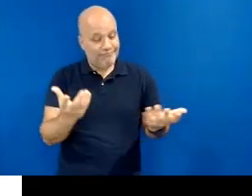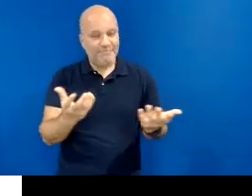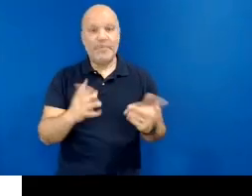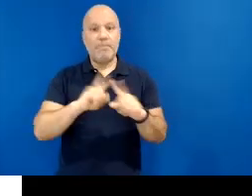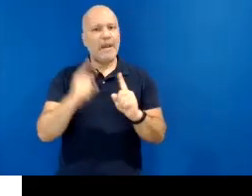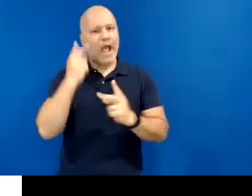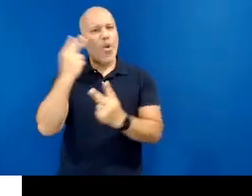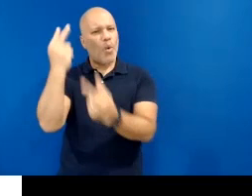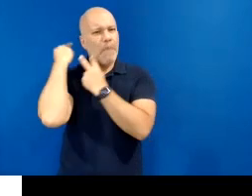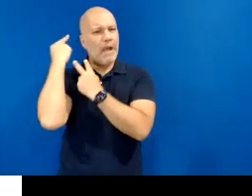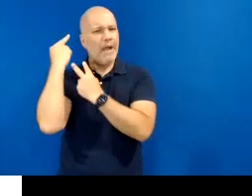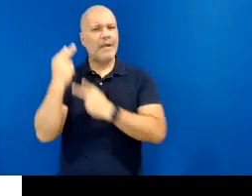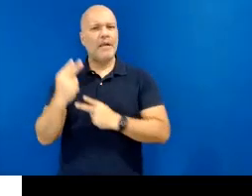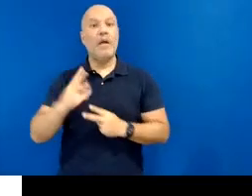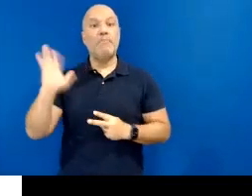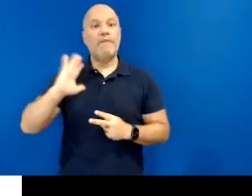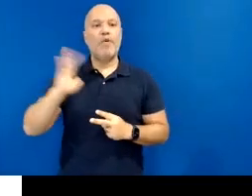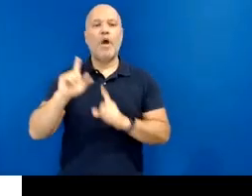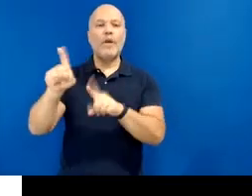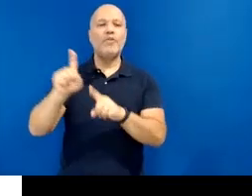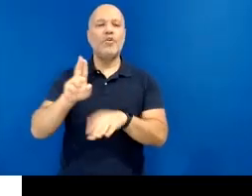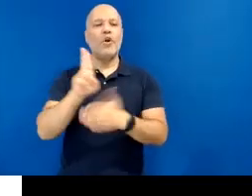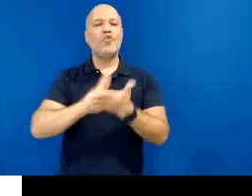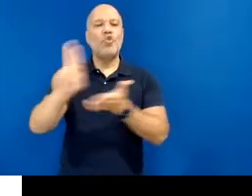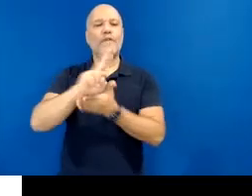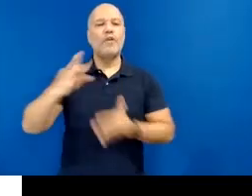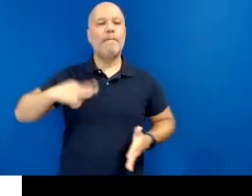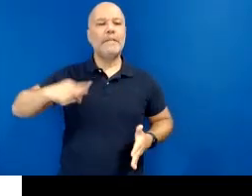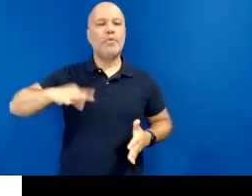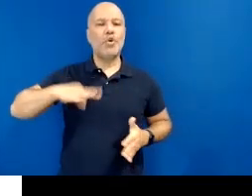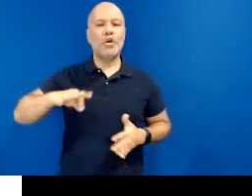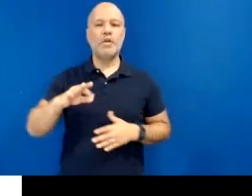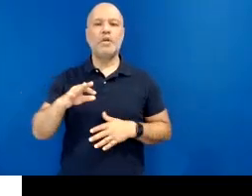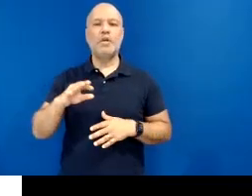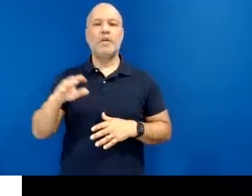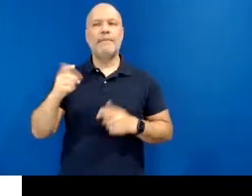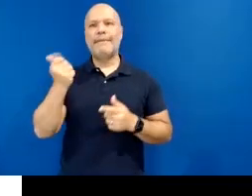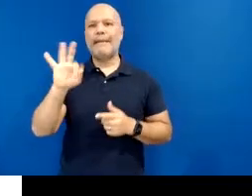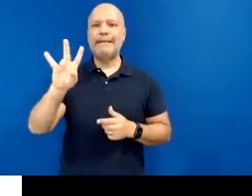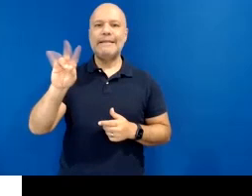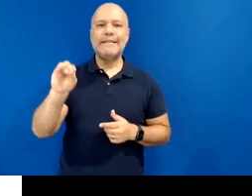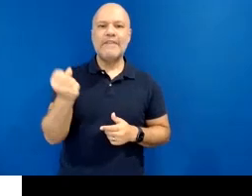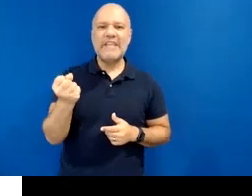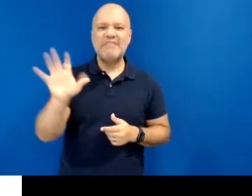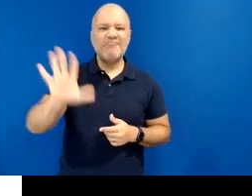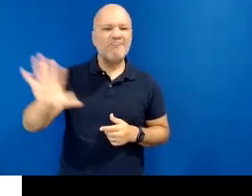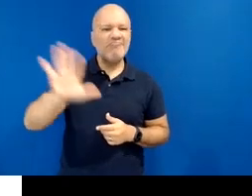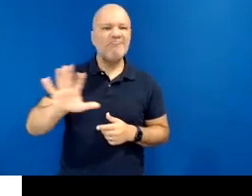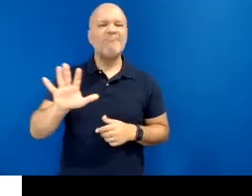and I was at the University of Pittsburgh in the 1970s, you know, a time which ideally I thought, wow, women